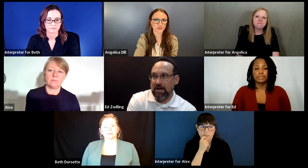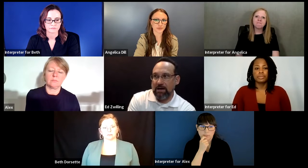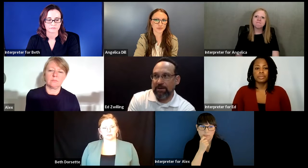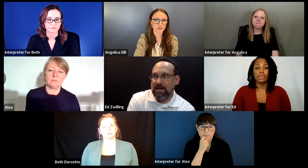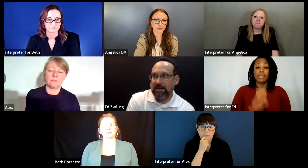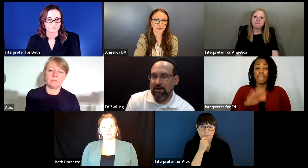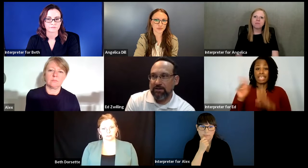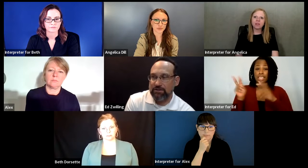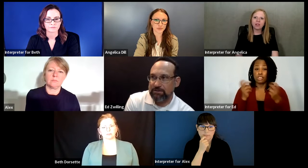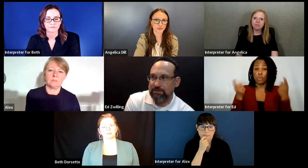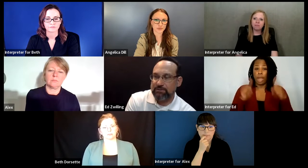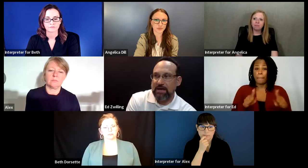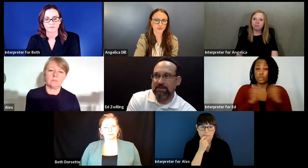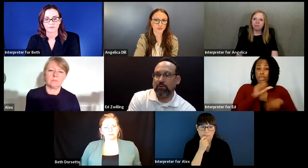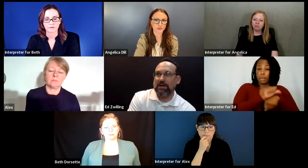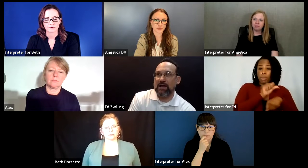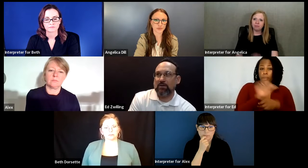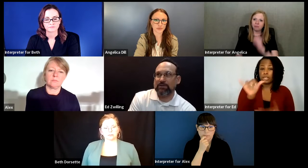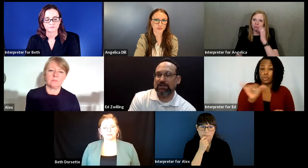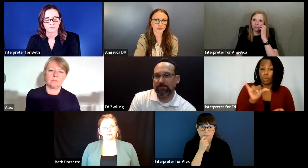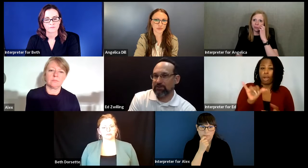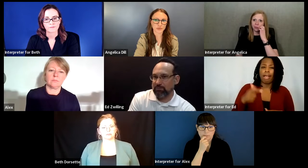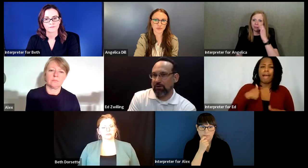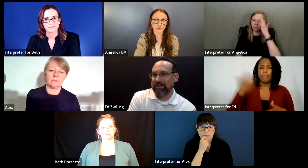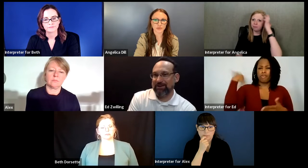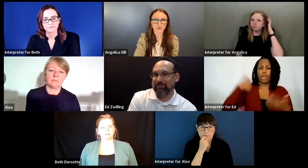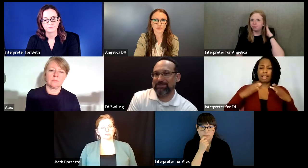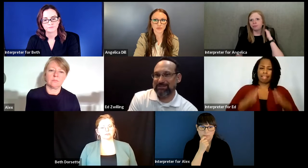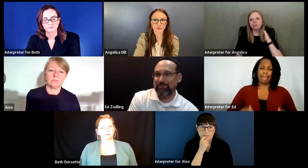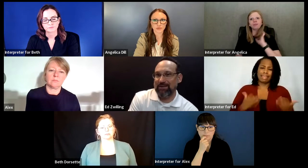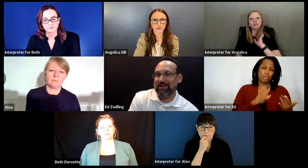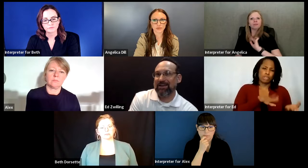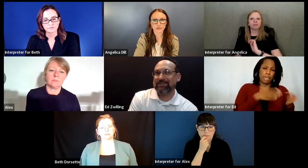I had a client, she's passed away now but she lived in a small town in Mississippi and